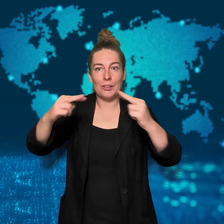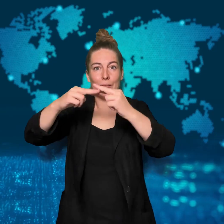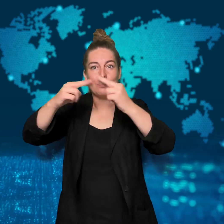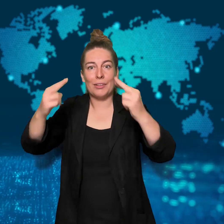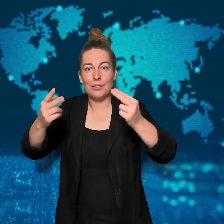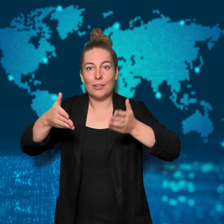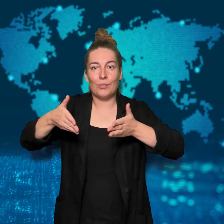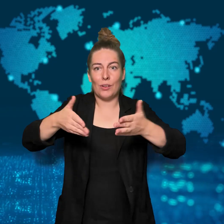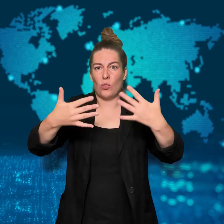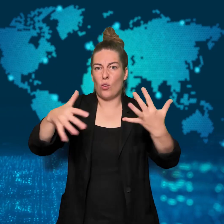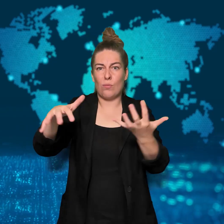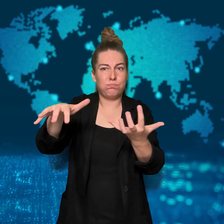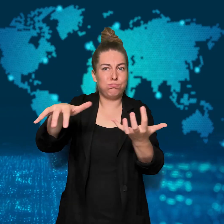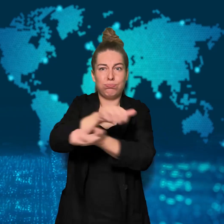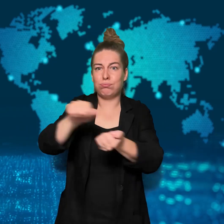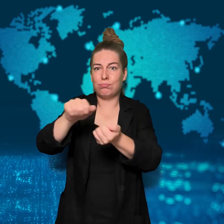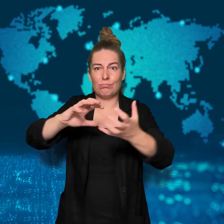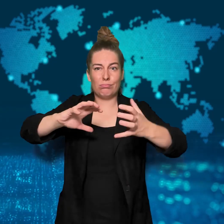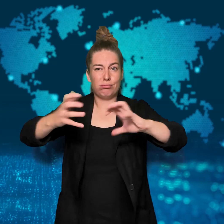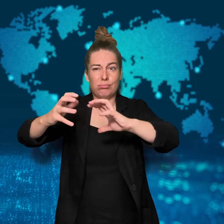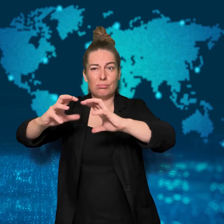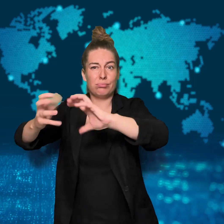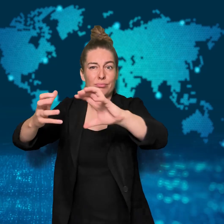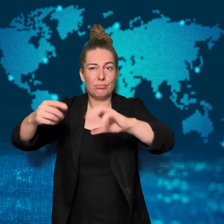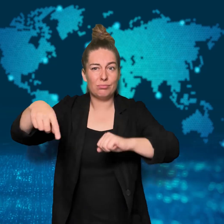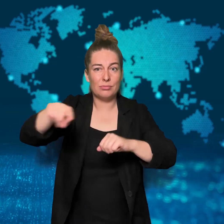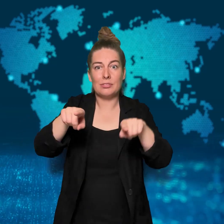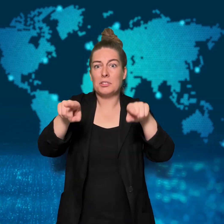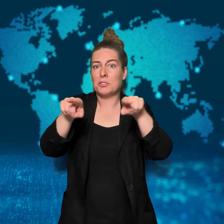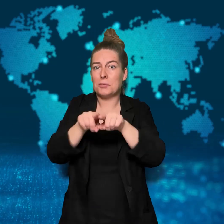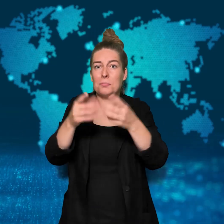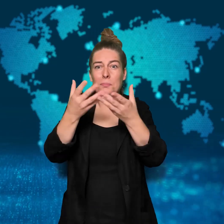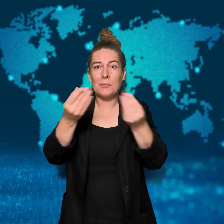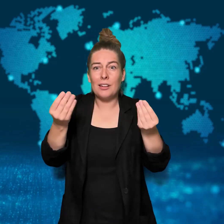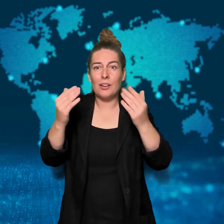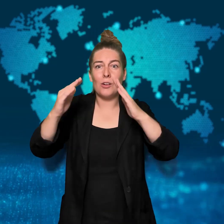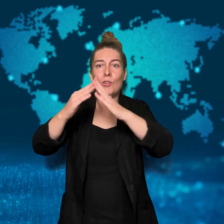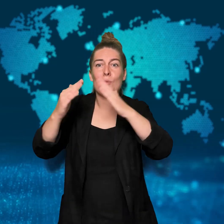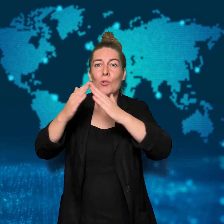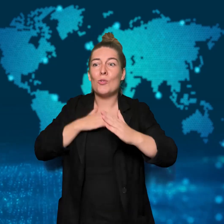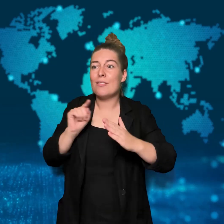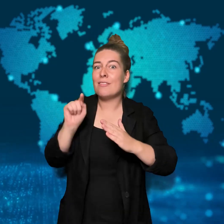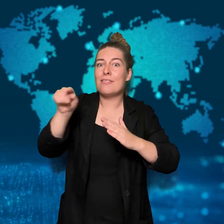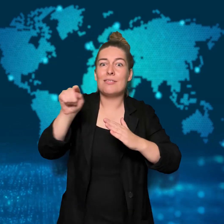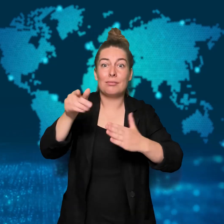Thousands of people are trapped in their homes and communities.